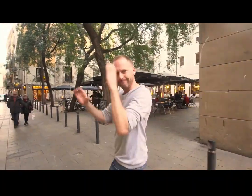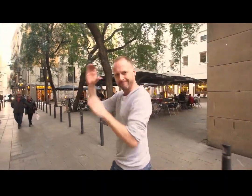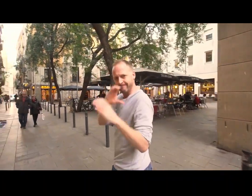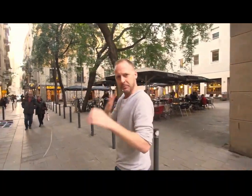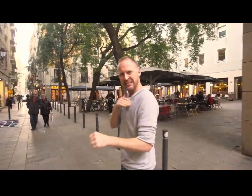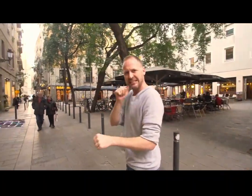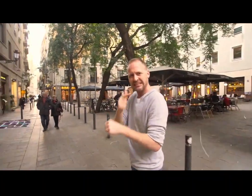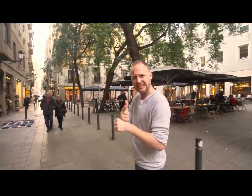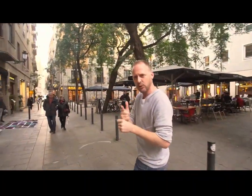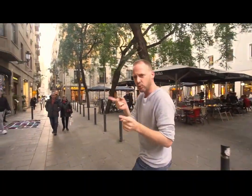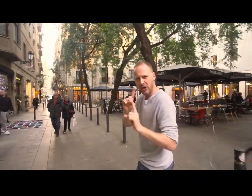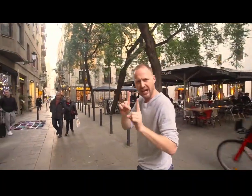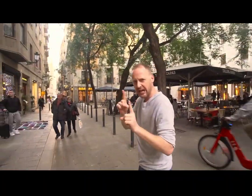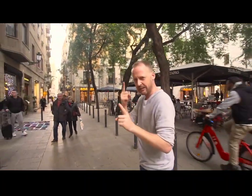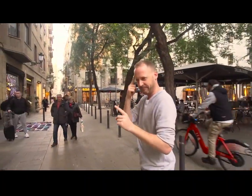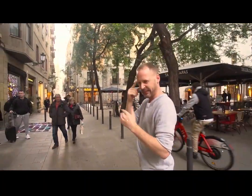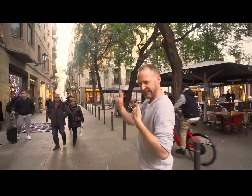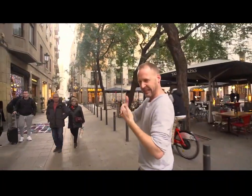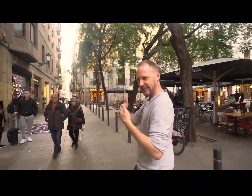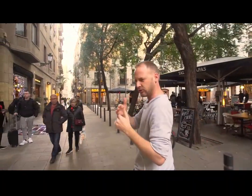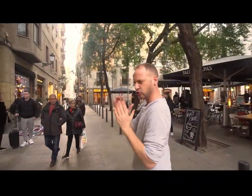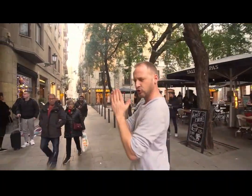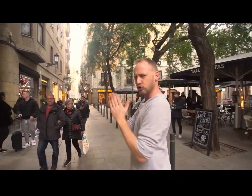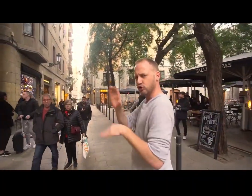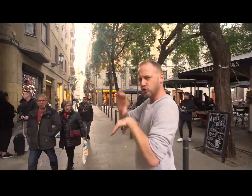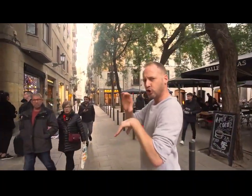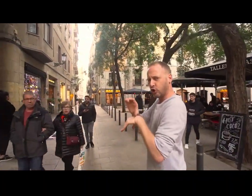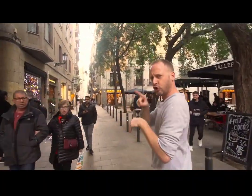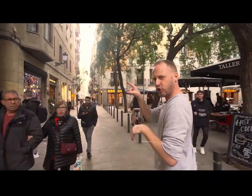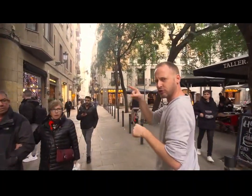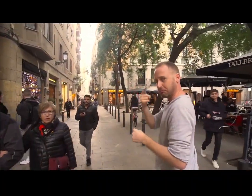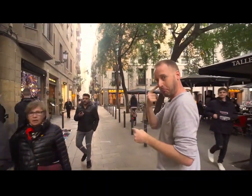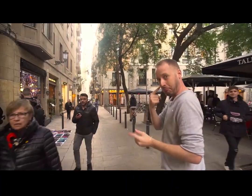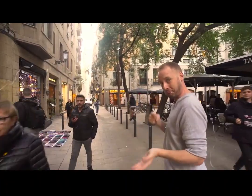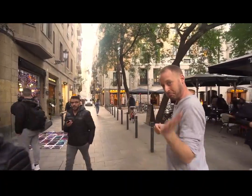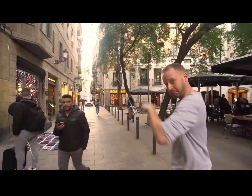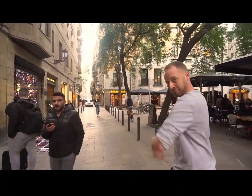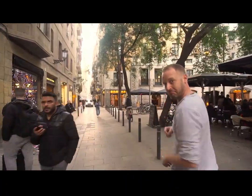We could try and find my sister... I think she might be near the church somewhere, let's find out!